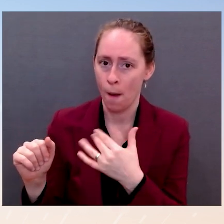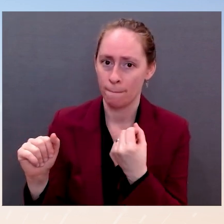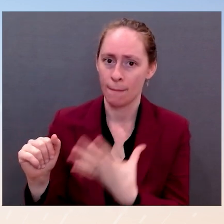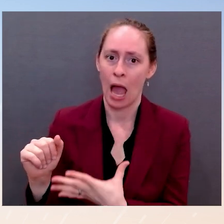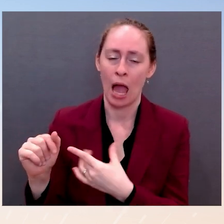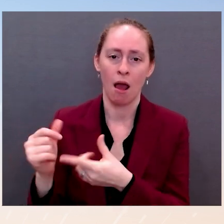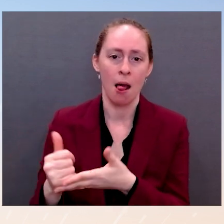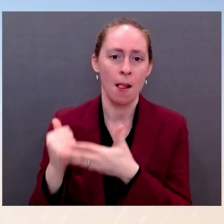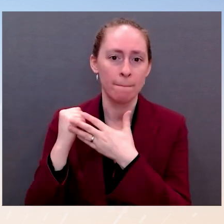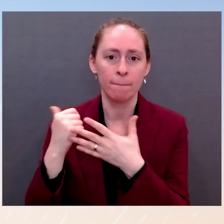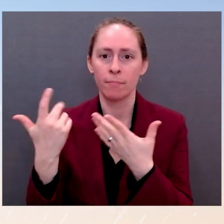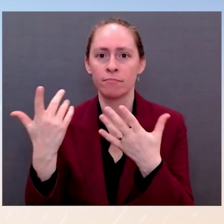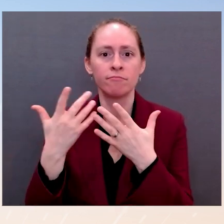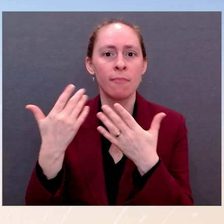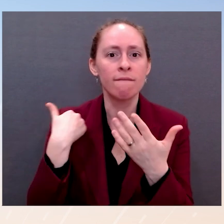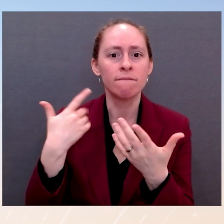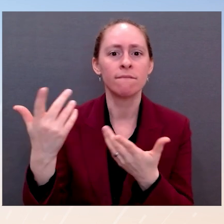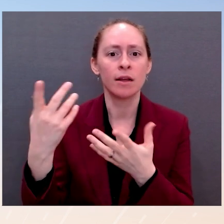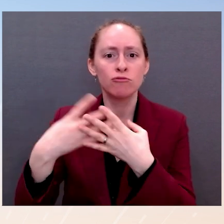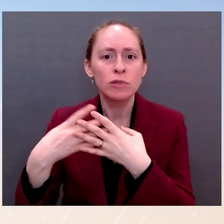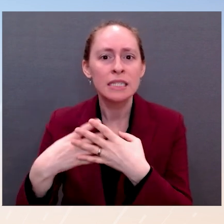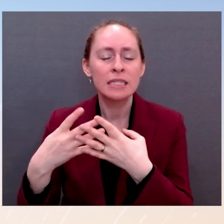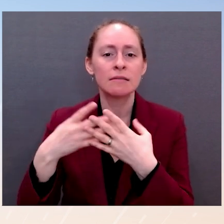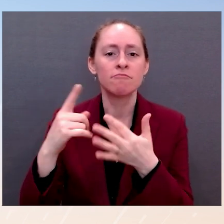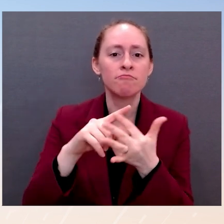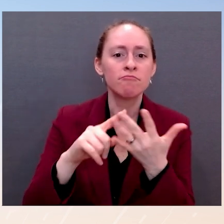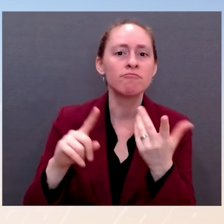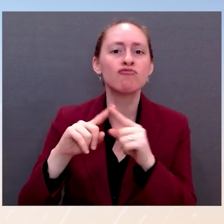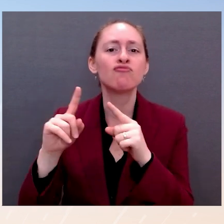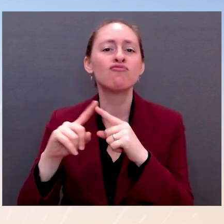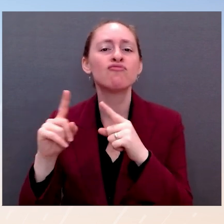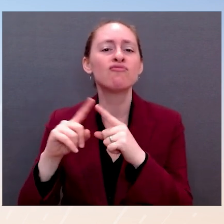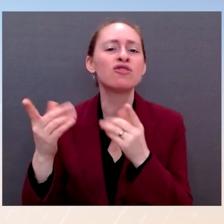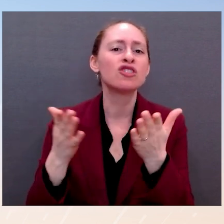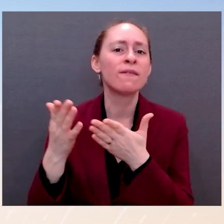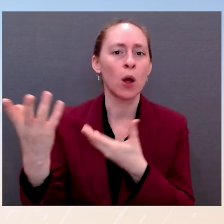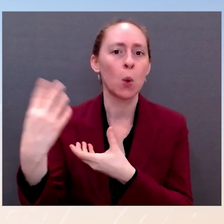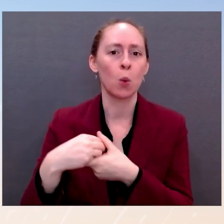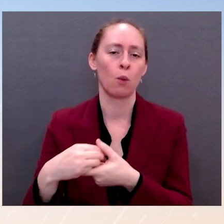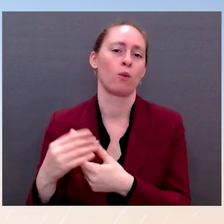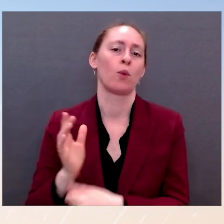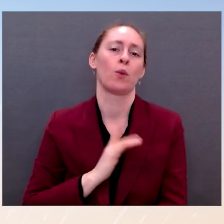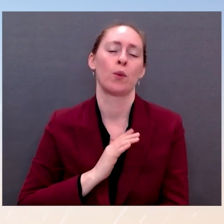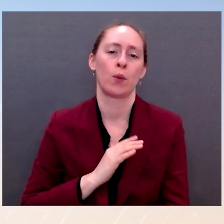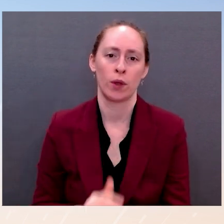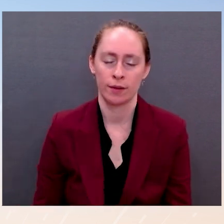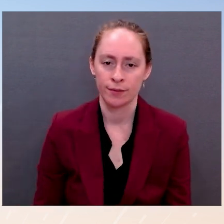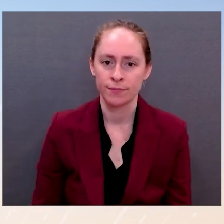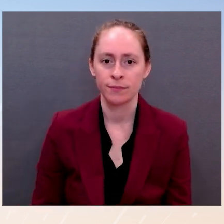in terms of preventive services and screenings. And these are the things that we need to do in our community